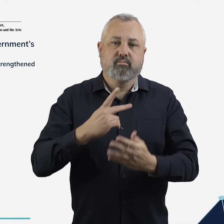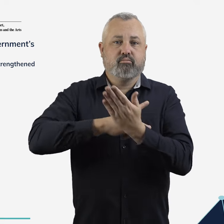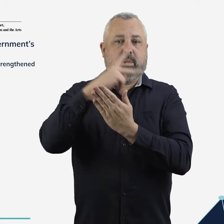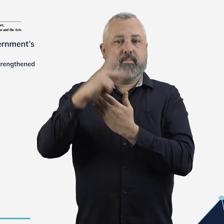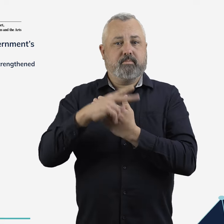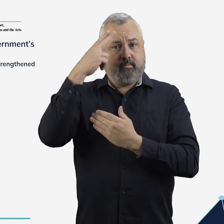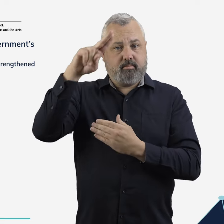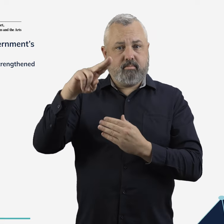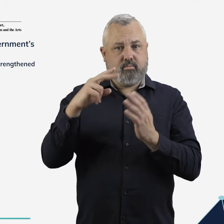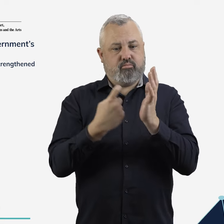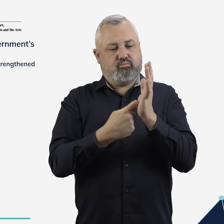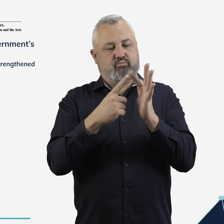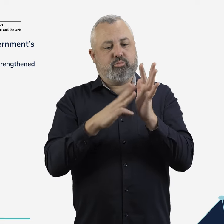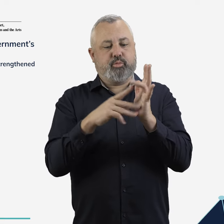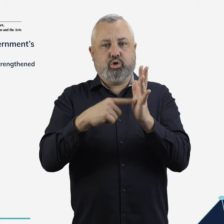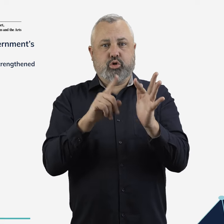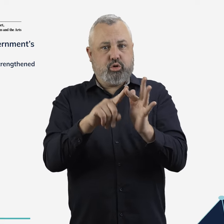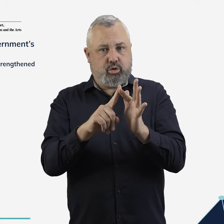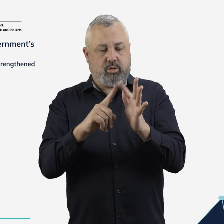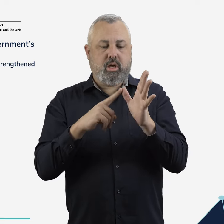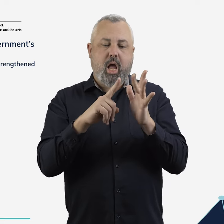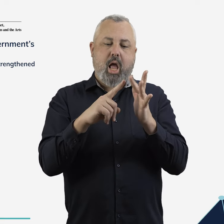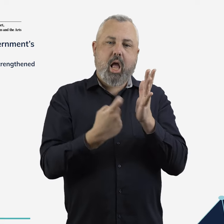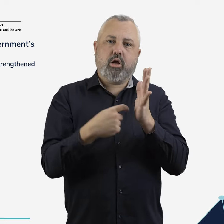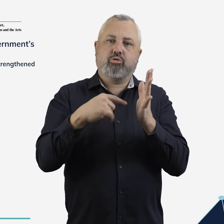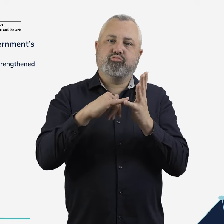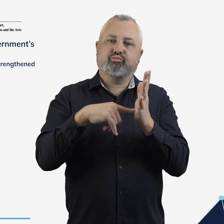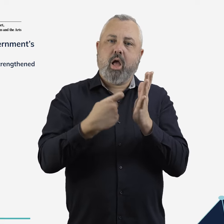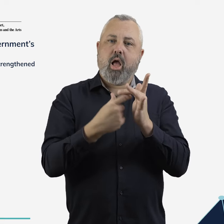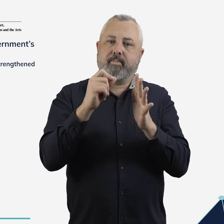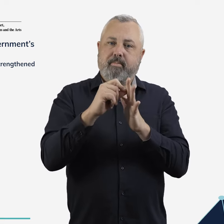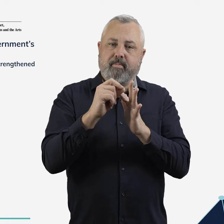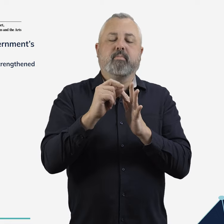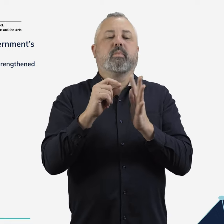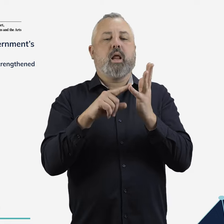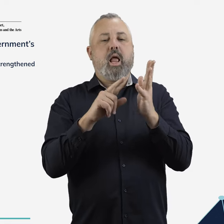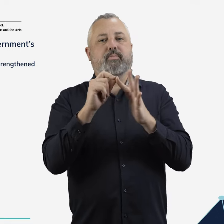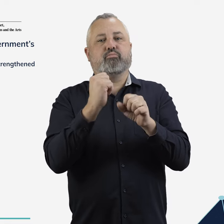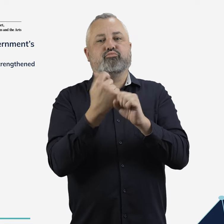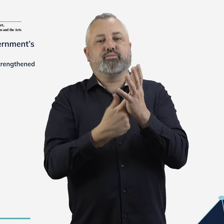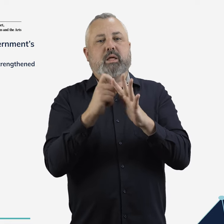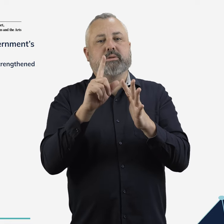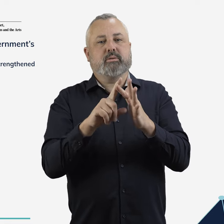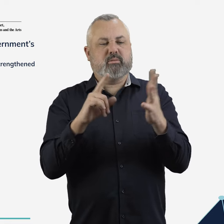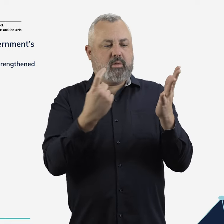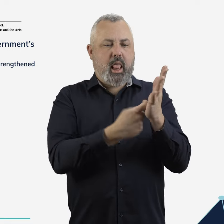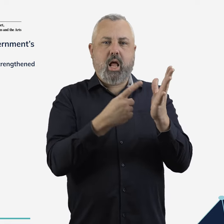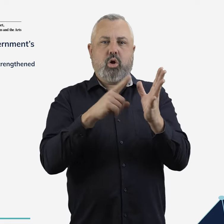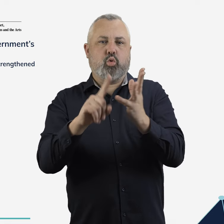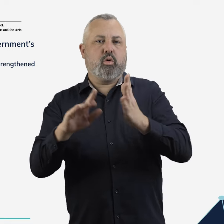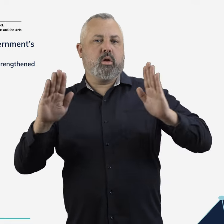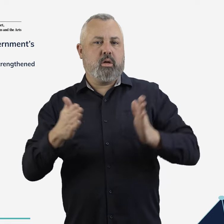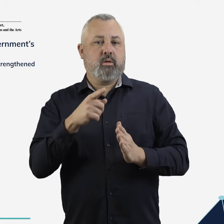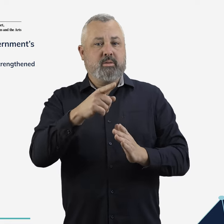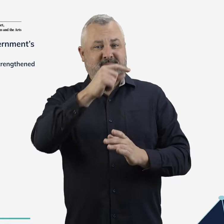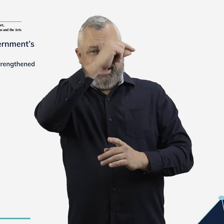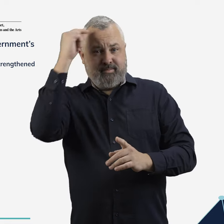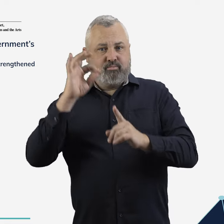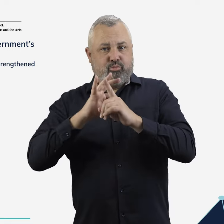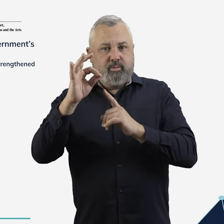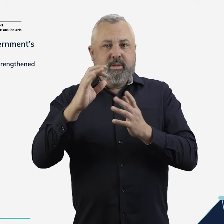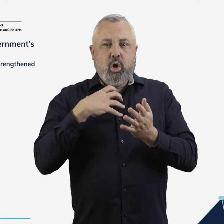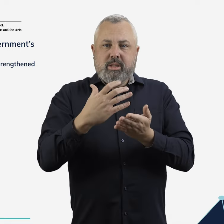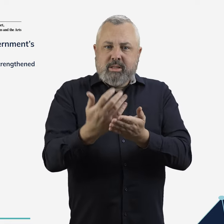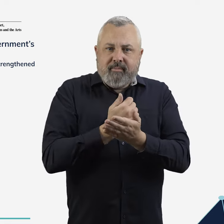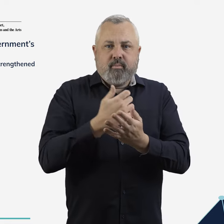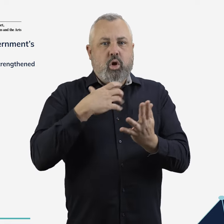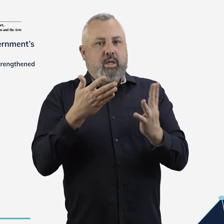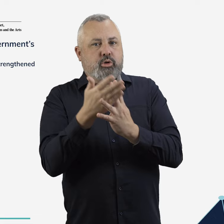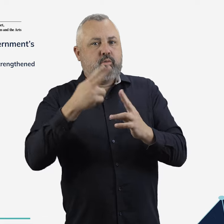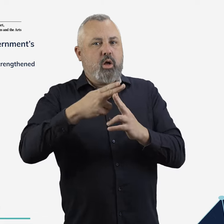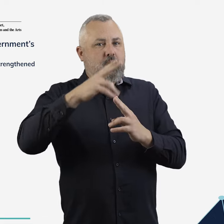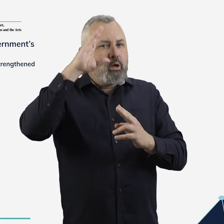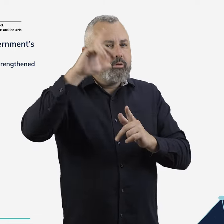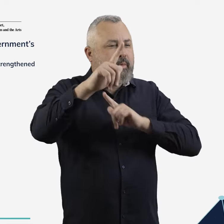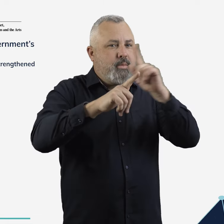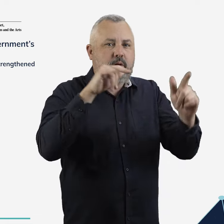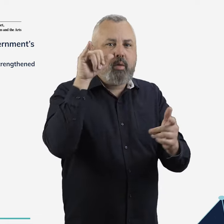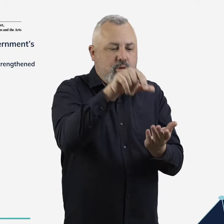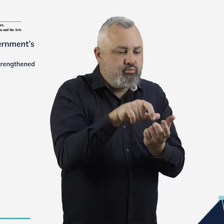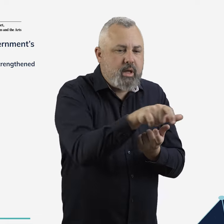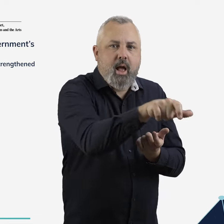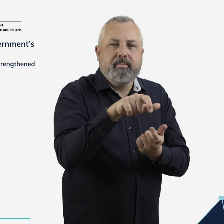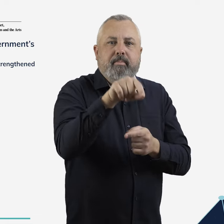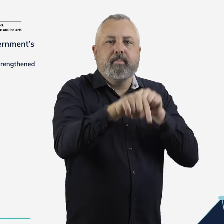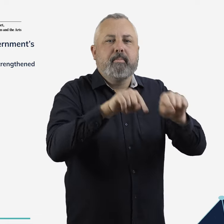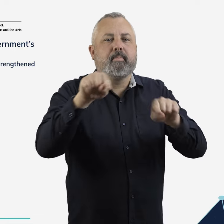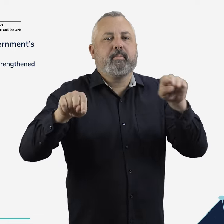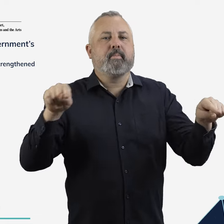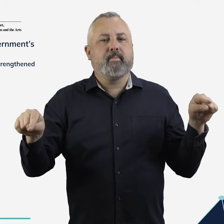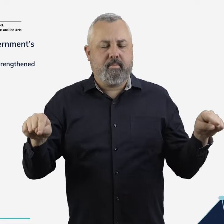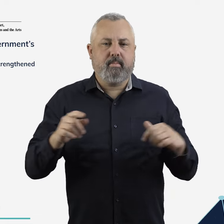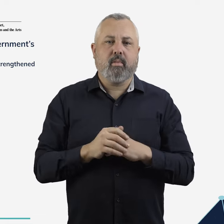Consistent with its commitment to Closing the Gap, the Australian Government will extend the